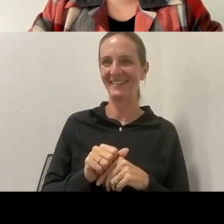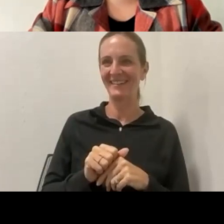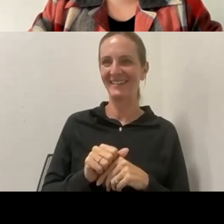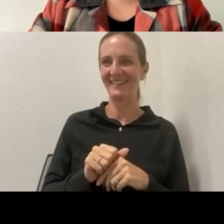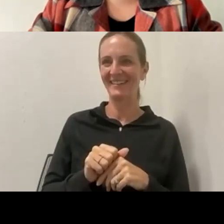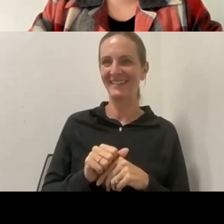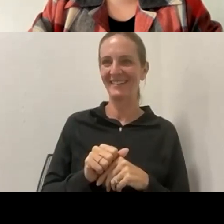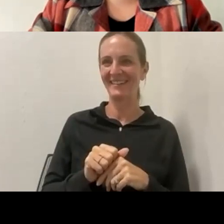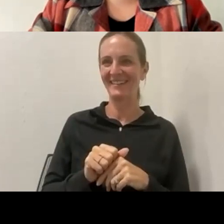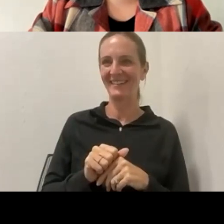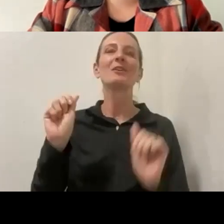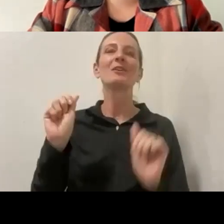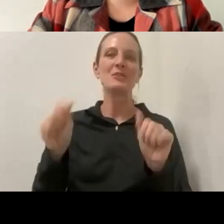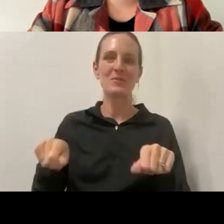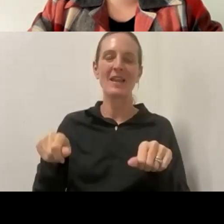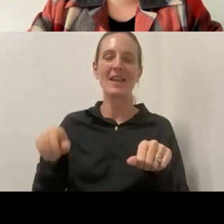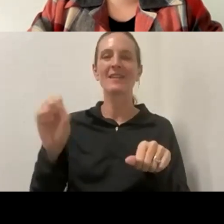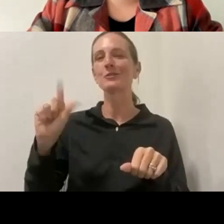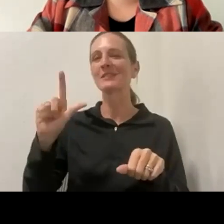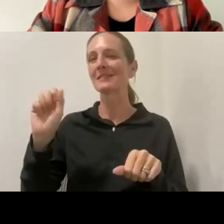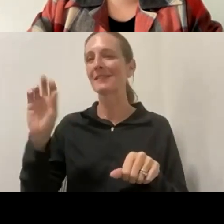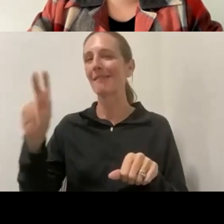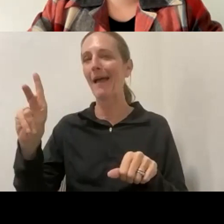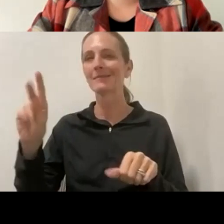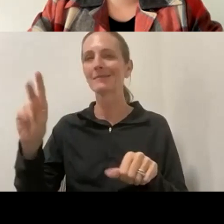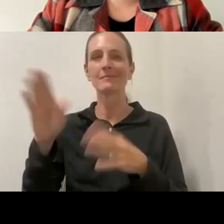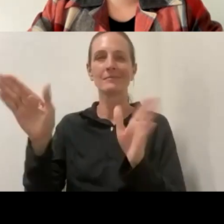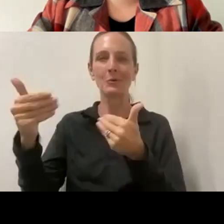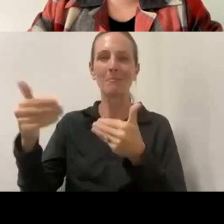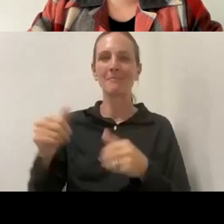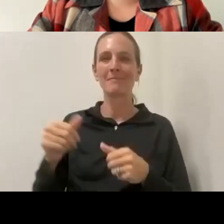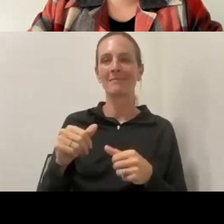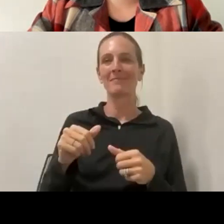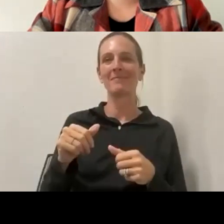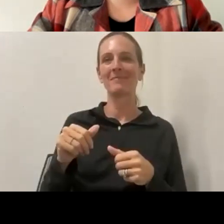Yes, and hopefully someone will be there to answer them.